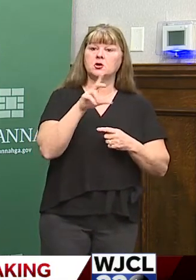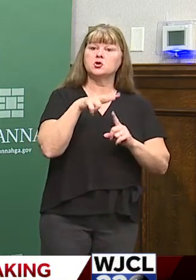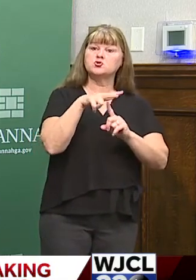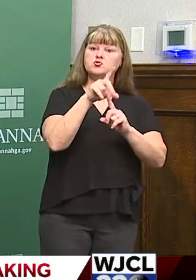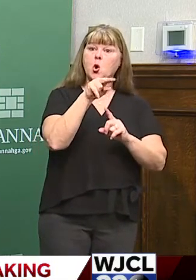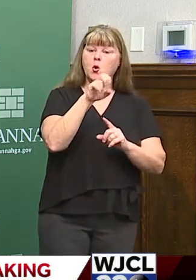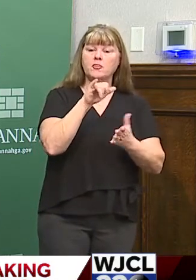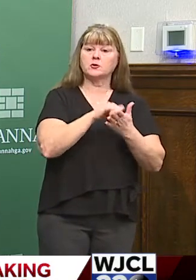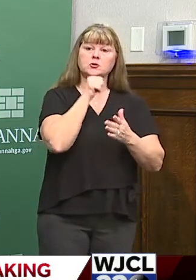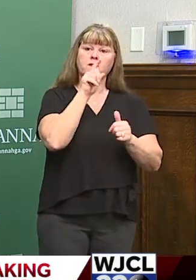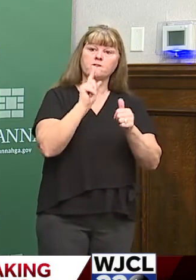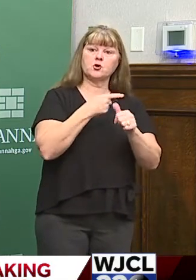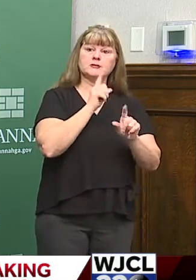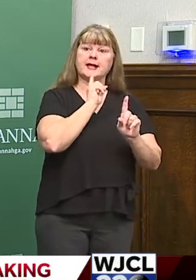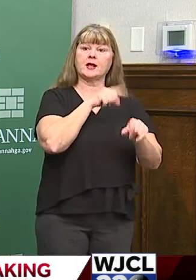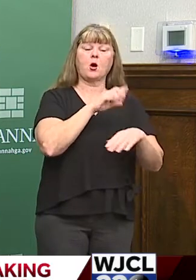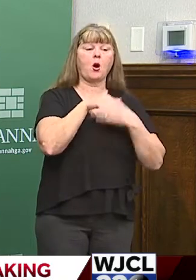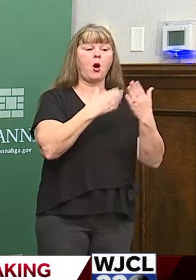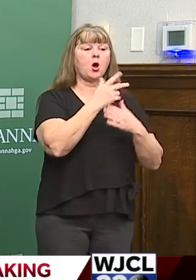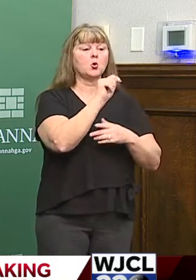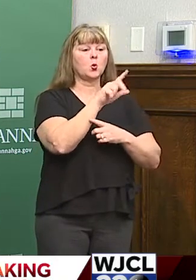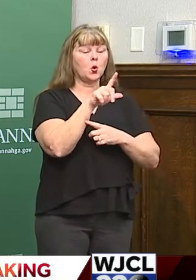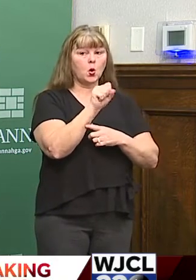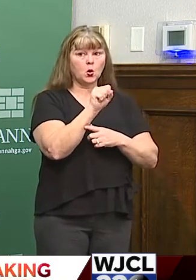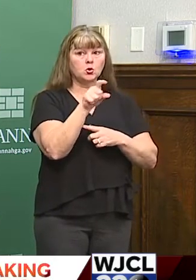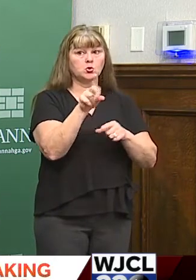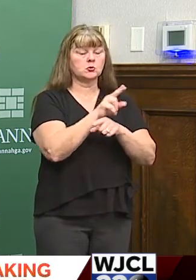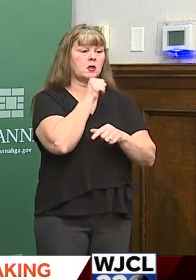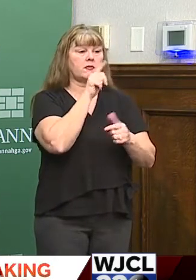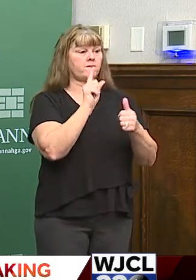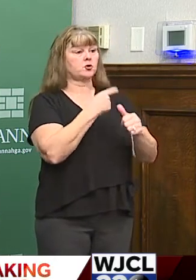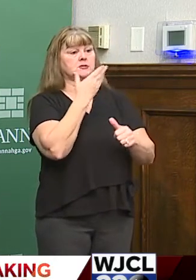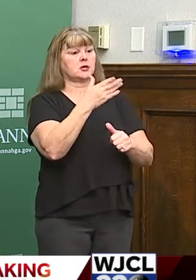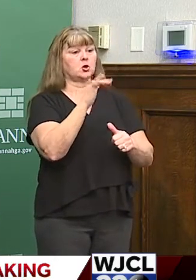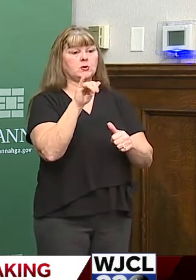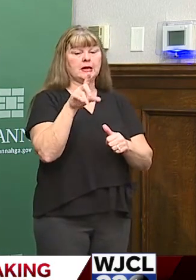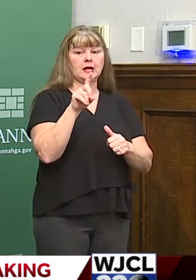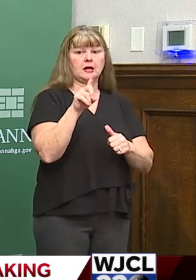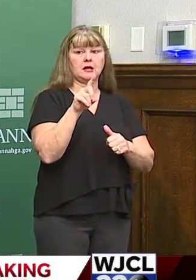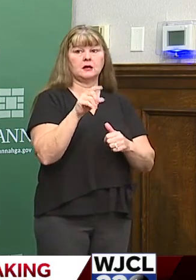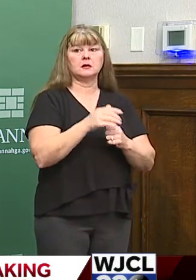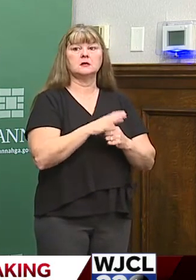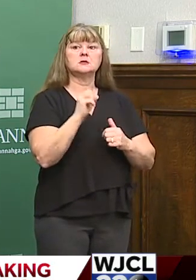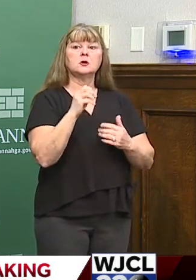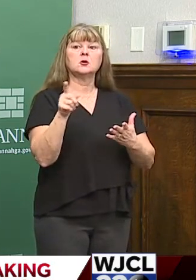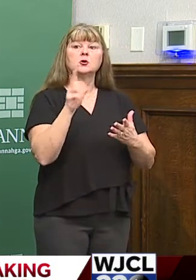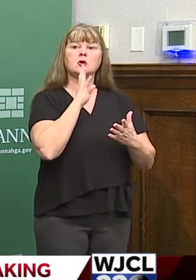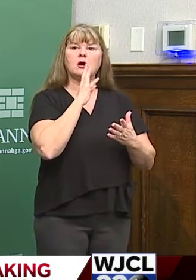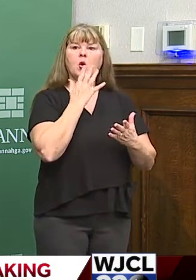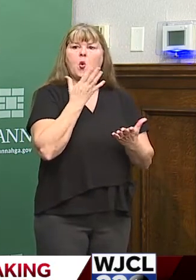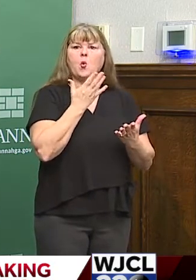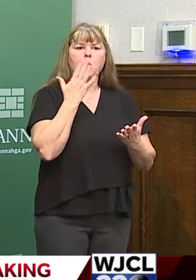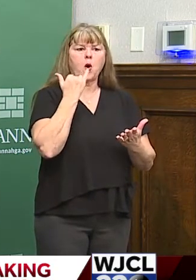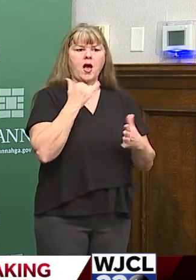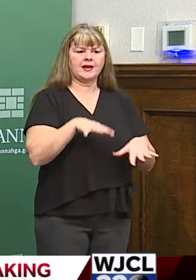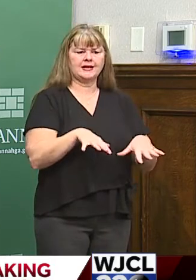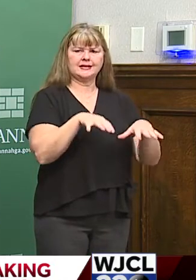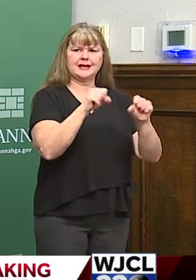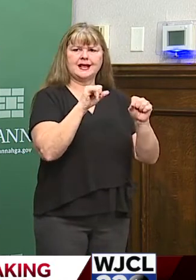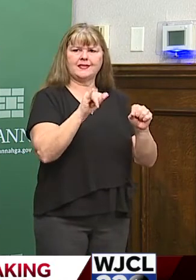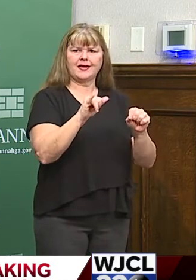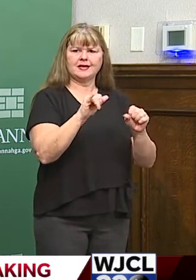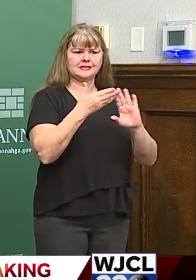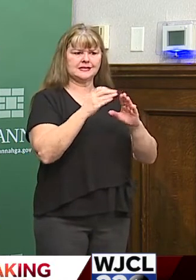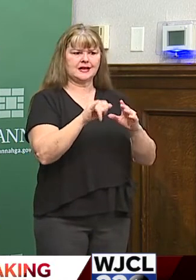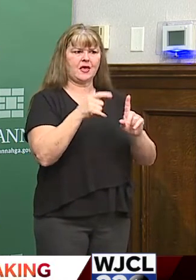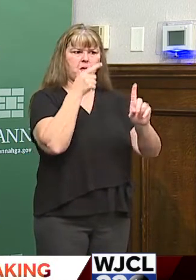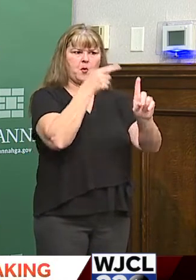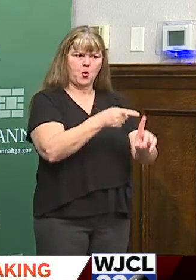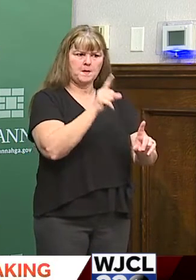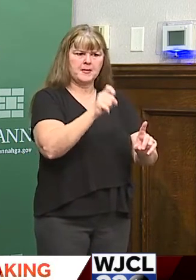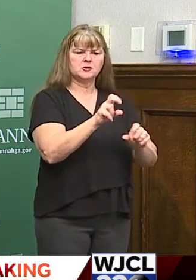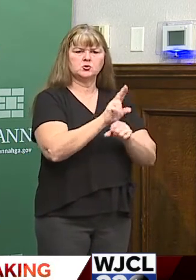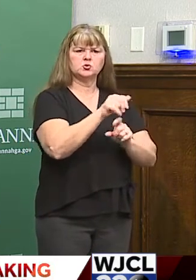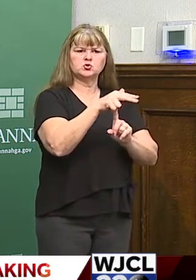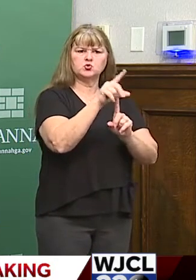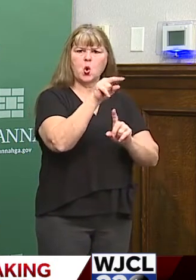SOMETHING TO NOTE ABOUT THAT, MAYOR, IS THE DRONE WASN'T YOUR FIRST ANSWER AND ALL THESE TOOLS YOU BROUGHT IN WEREN'T THE FIRST ANSWER SO CAN YOU KIND OF TALK ABOUT -- WHAT